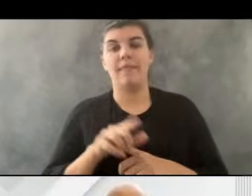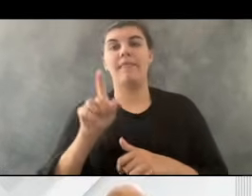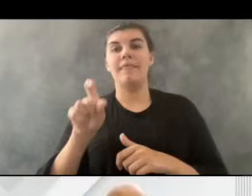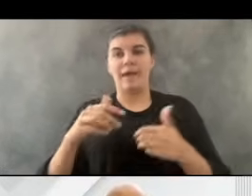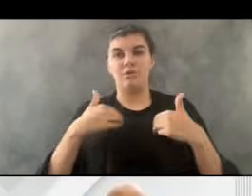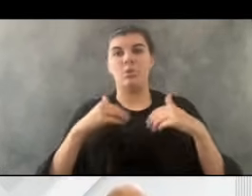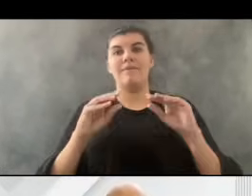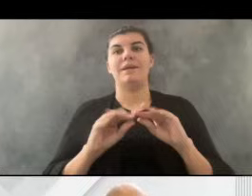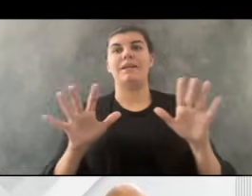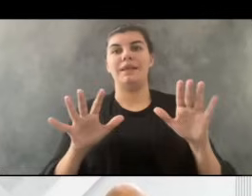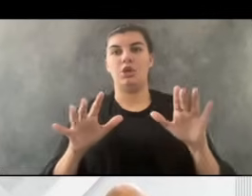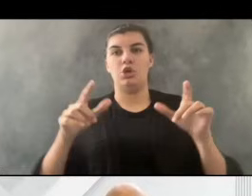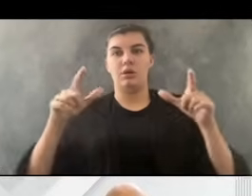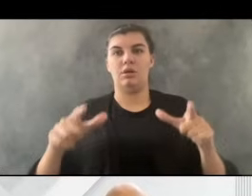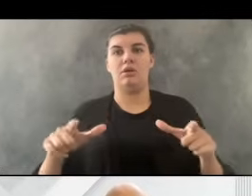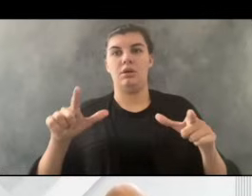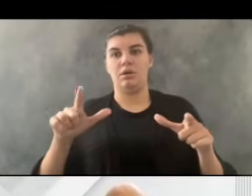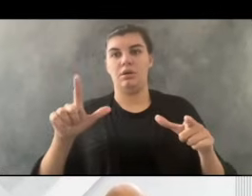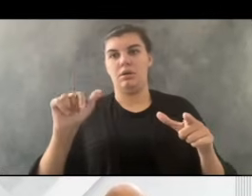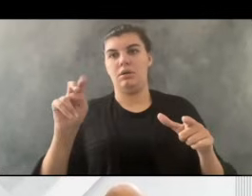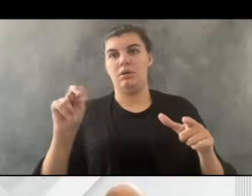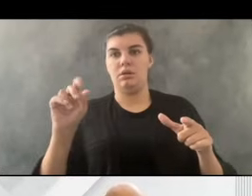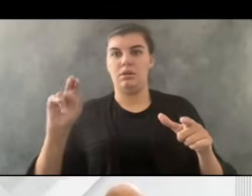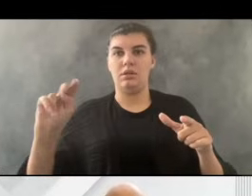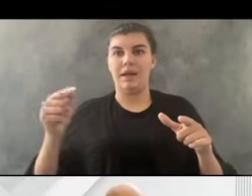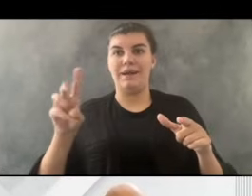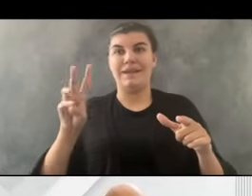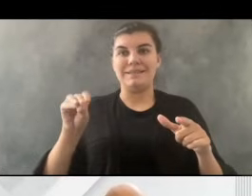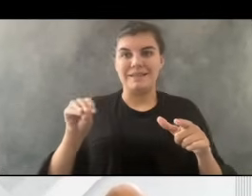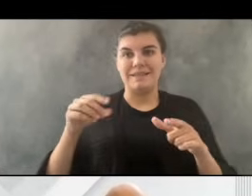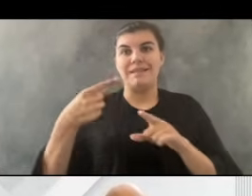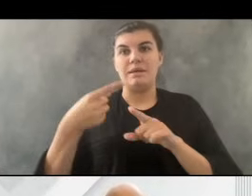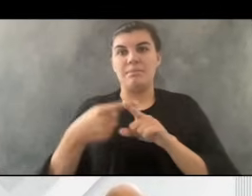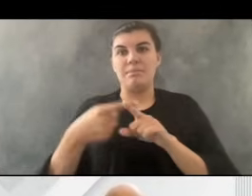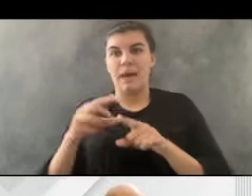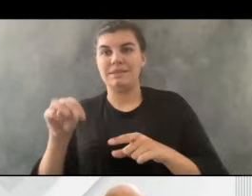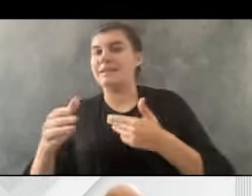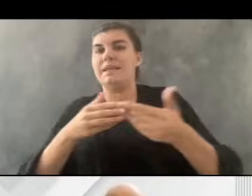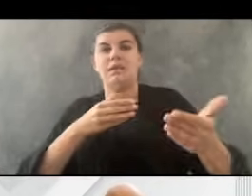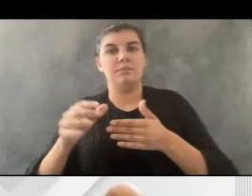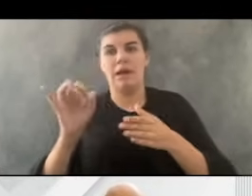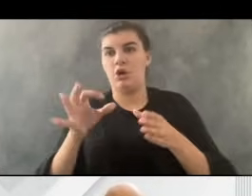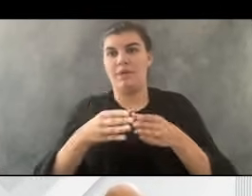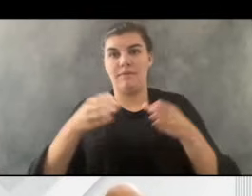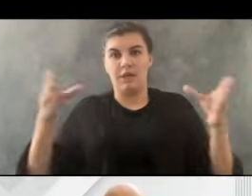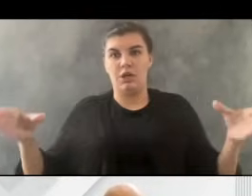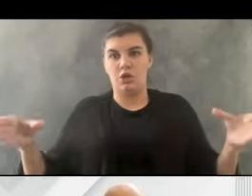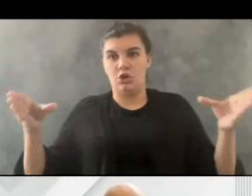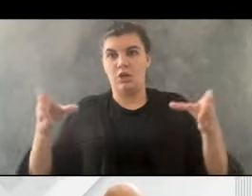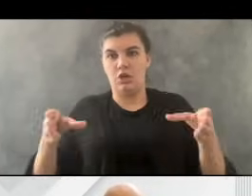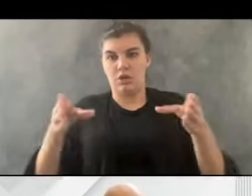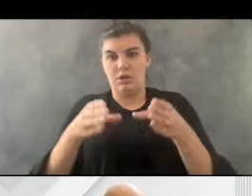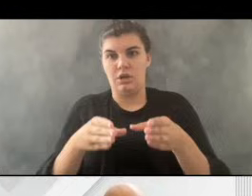landing 60 inches by 60 inches no matter what the width of the ramp is. The landing is 60